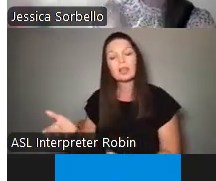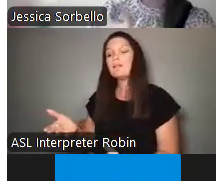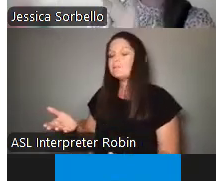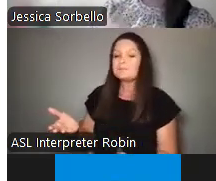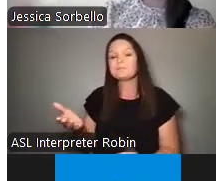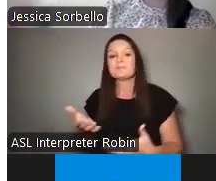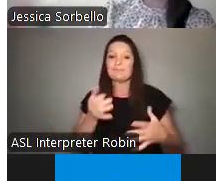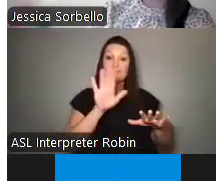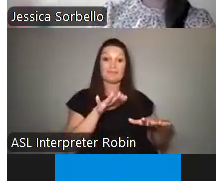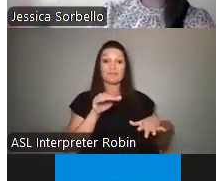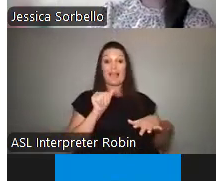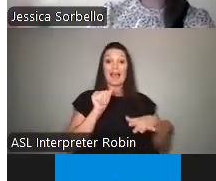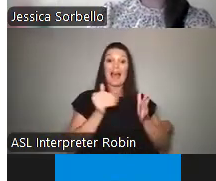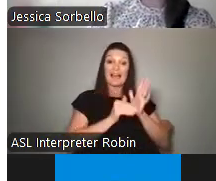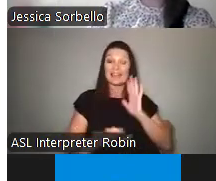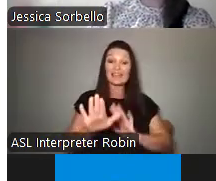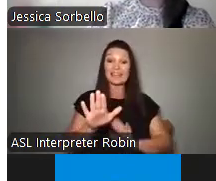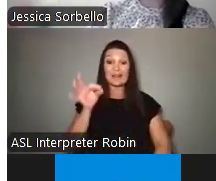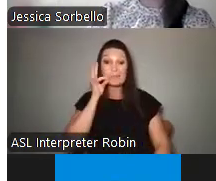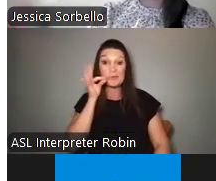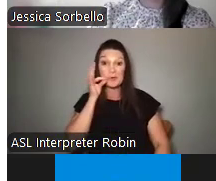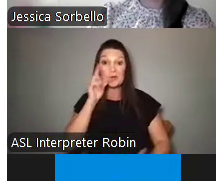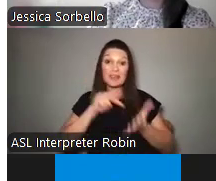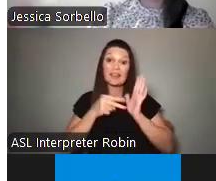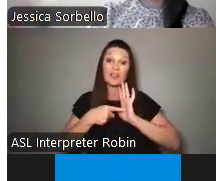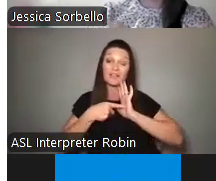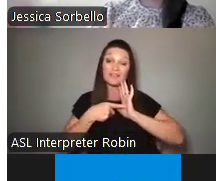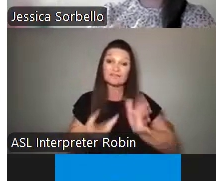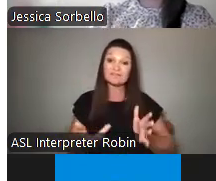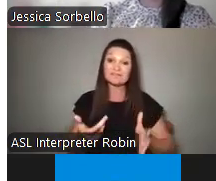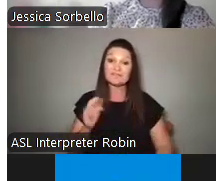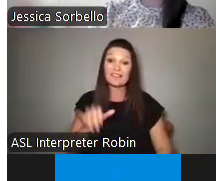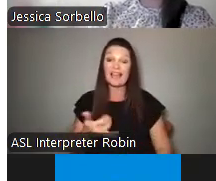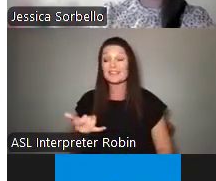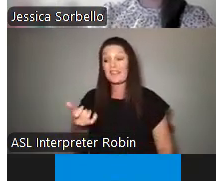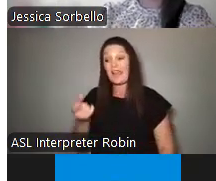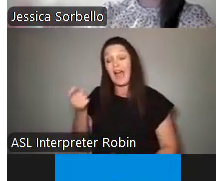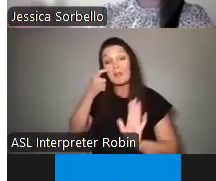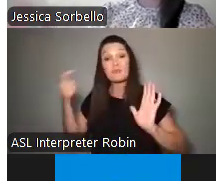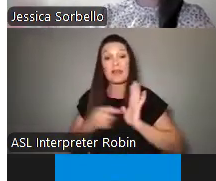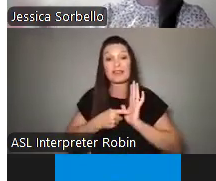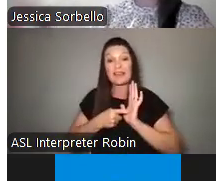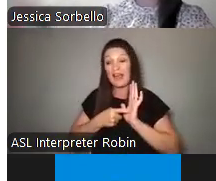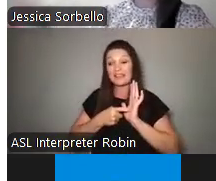everybody does serves a purpose. Again, we are in a